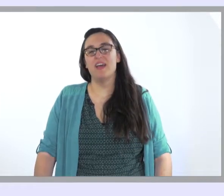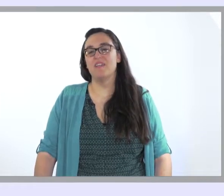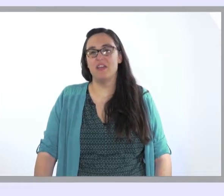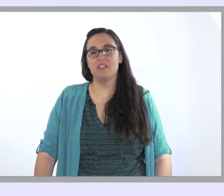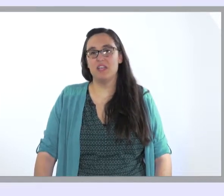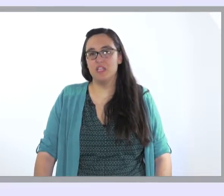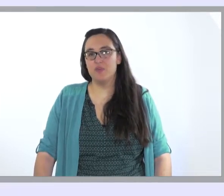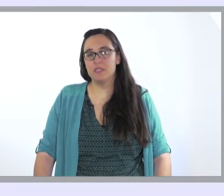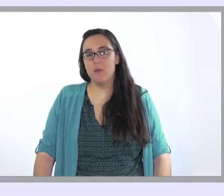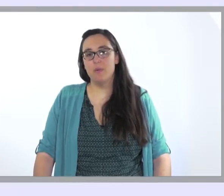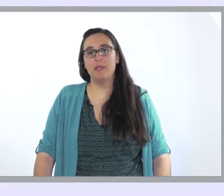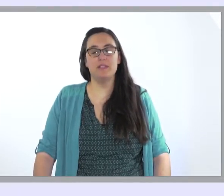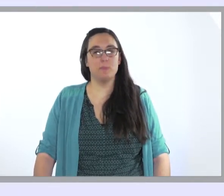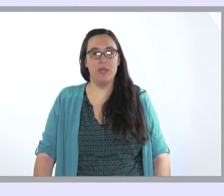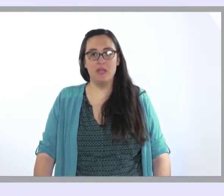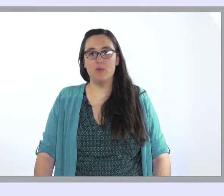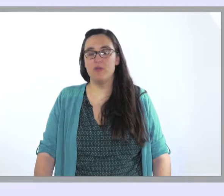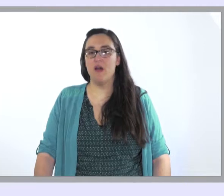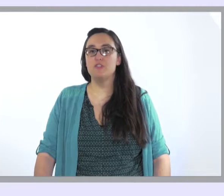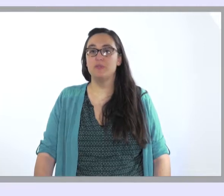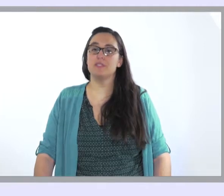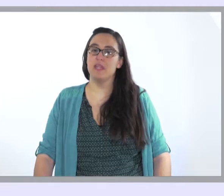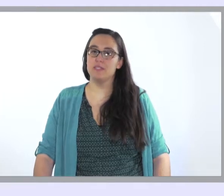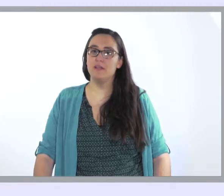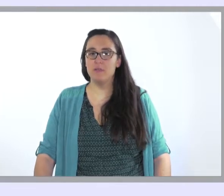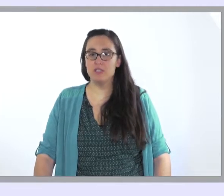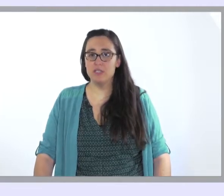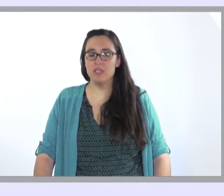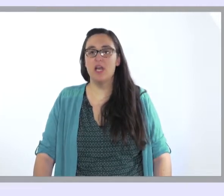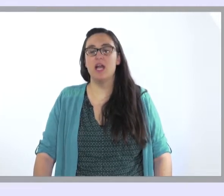which is the case of Spain, that has two distinct sign languages,